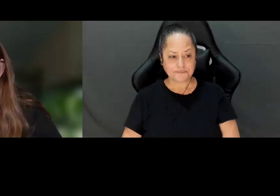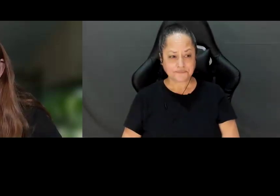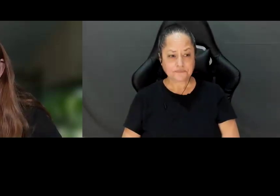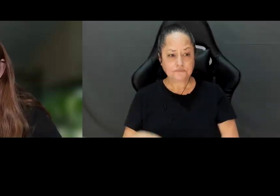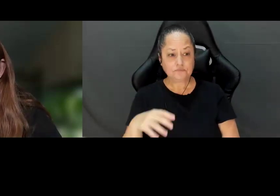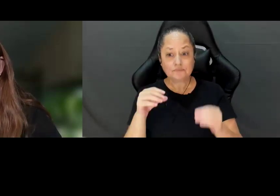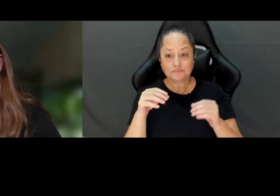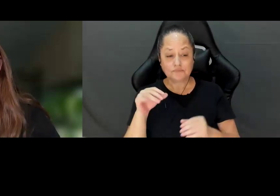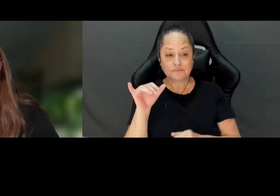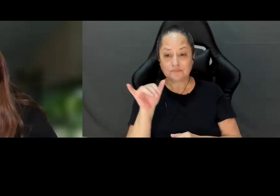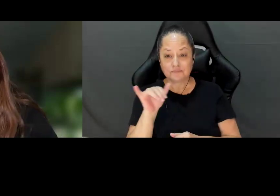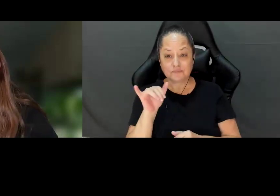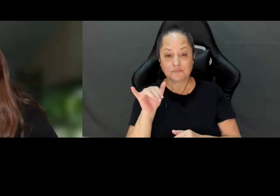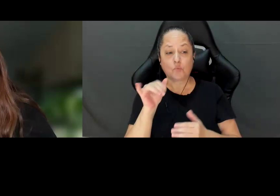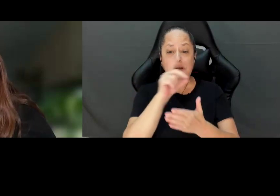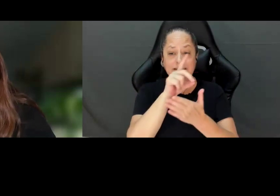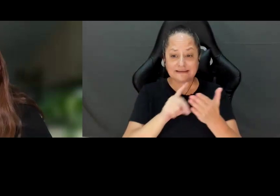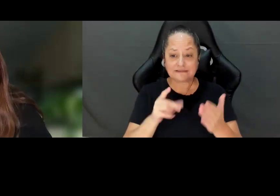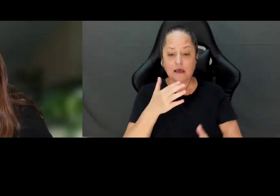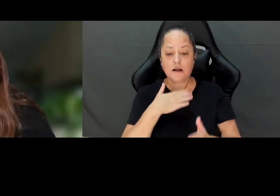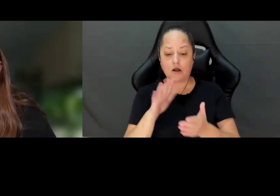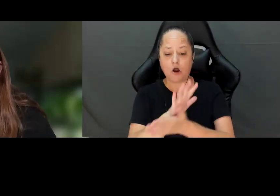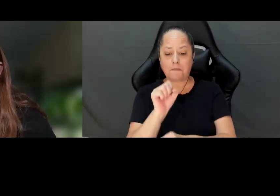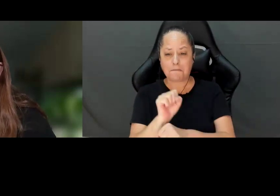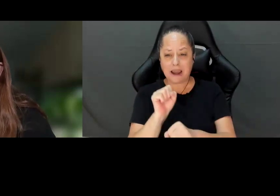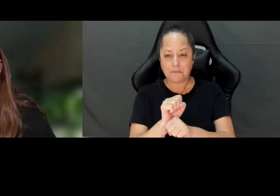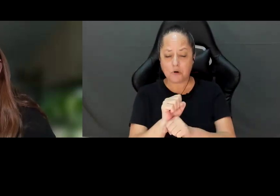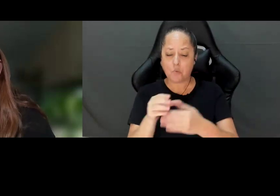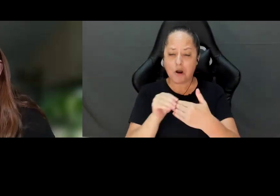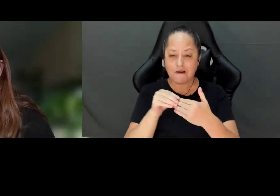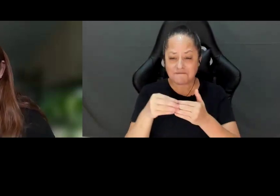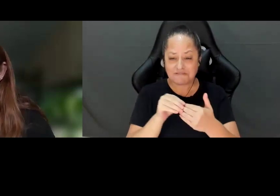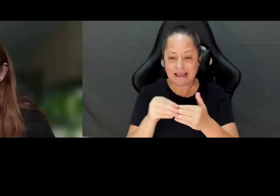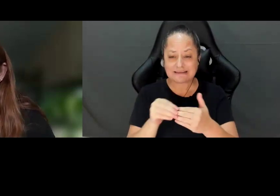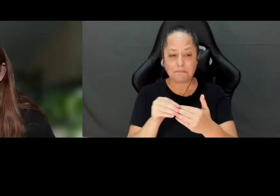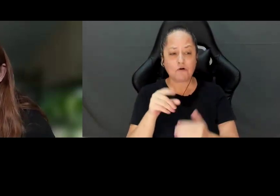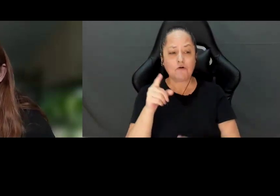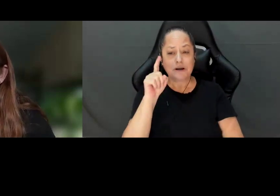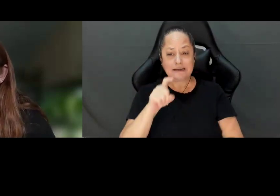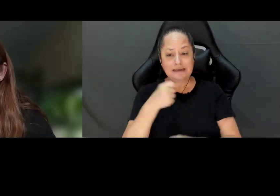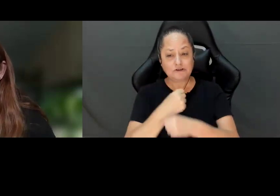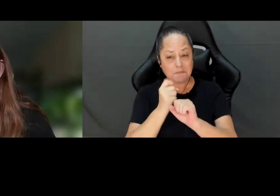What's more is we design our paperwork to be flexible such that if we need to make changes,